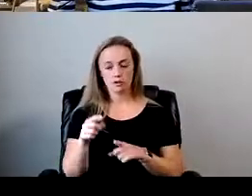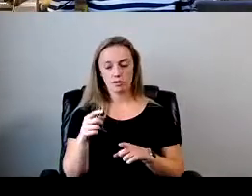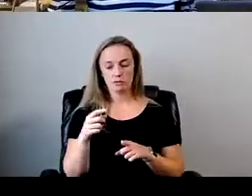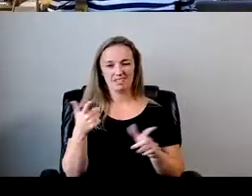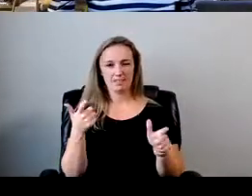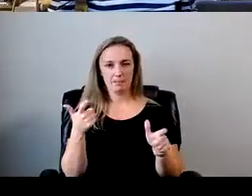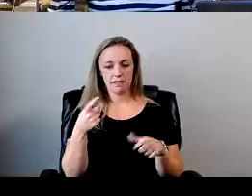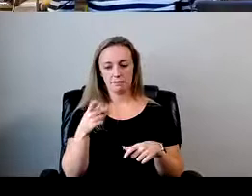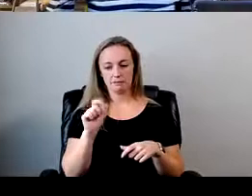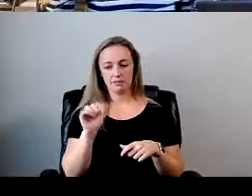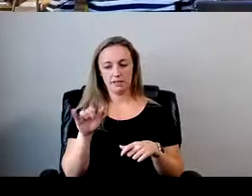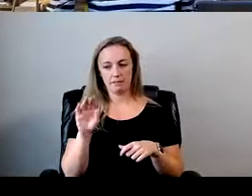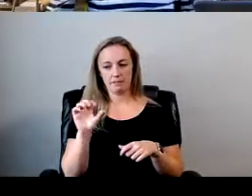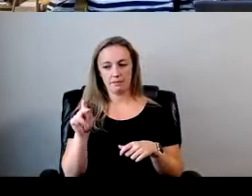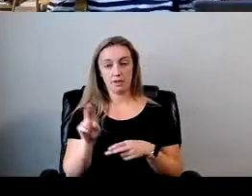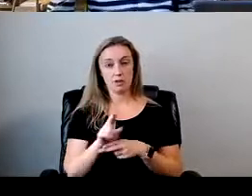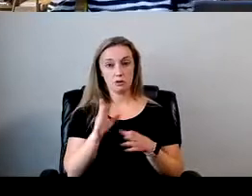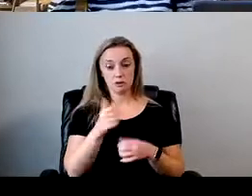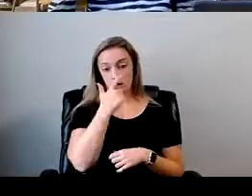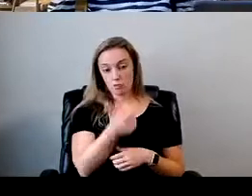A user can watch a video slower or faster.